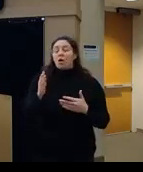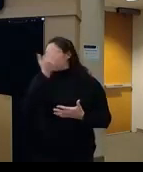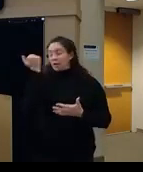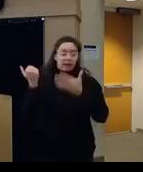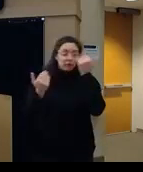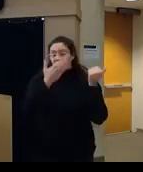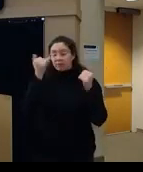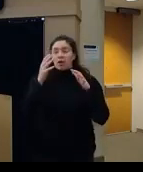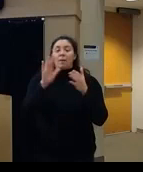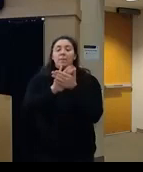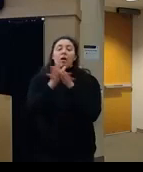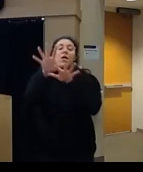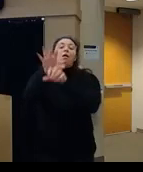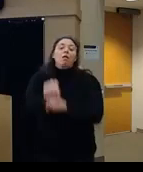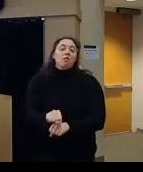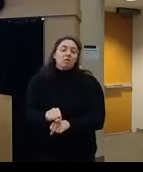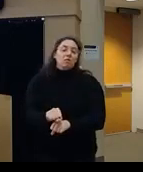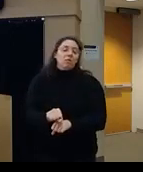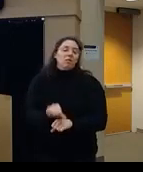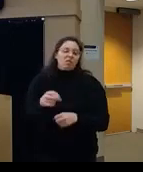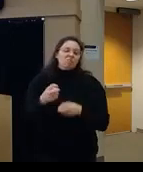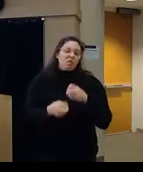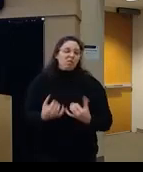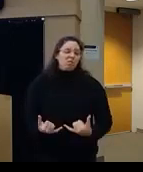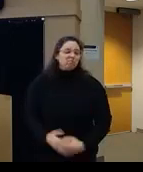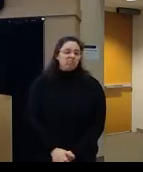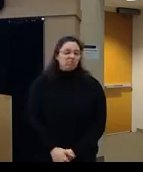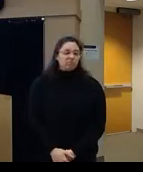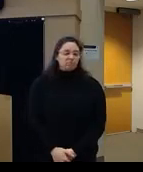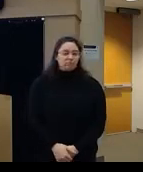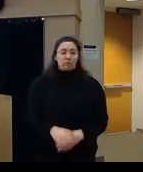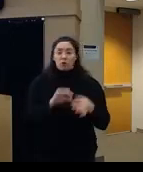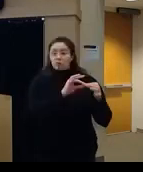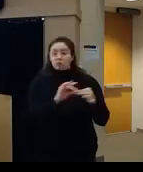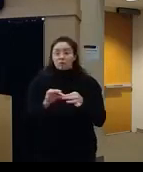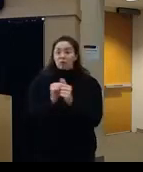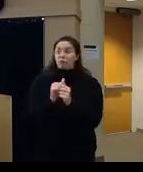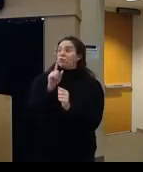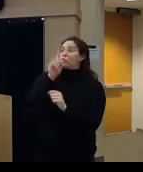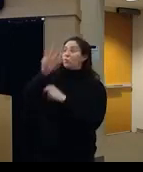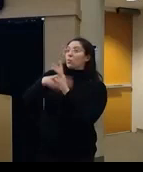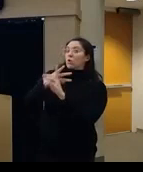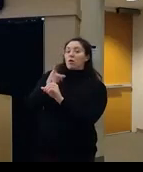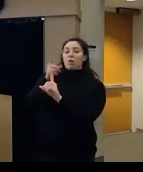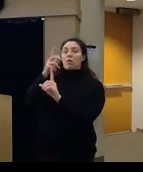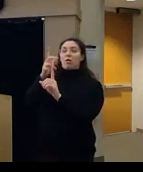habit and those are problems that we have now we are relating to the reality of other people not